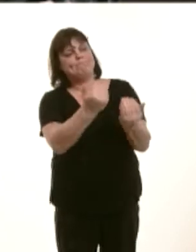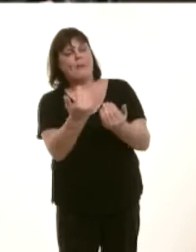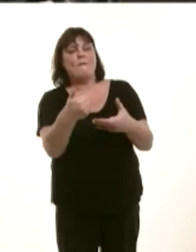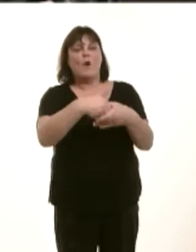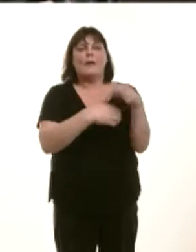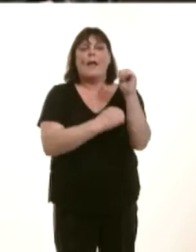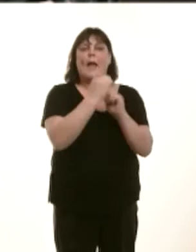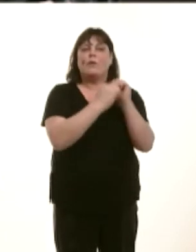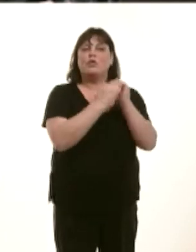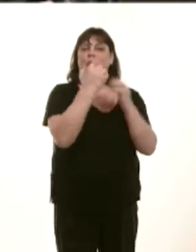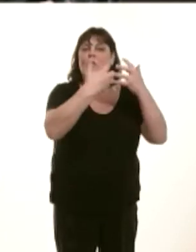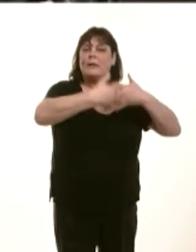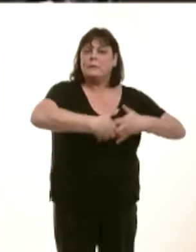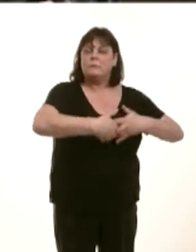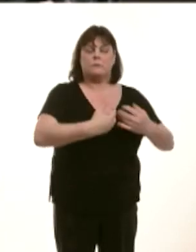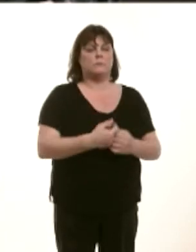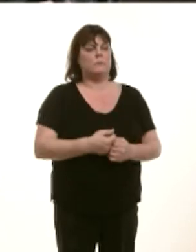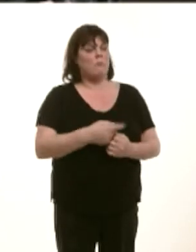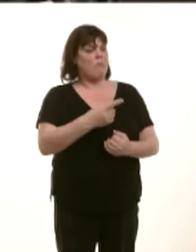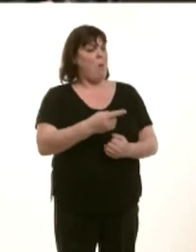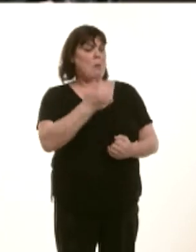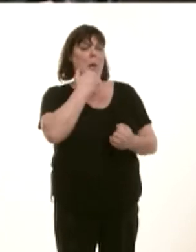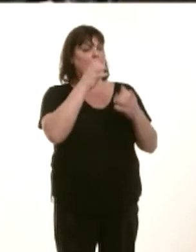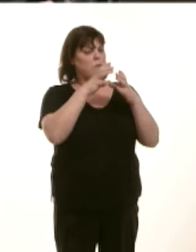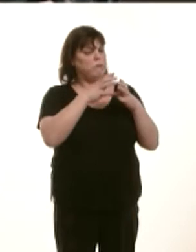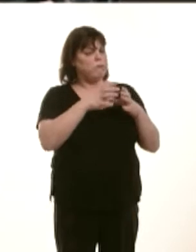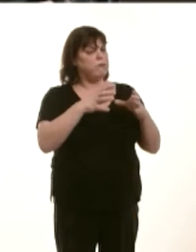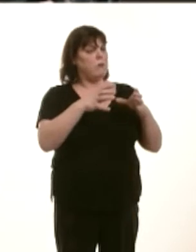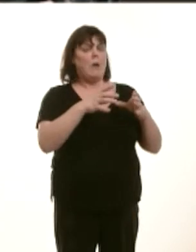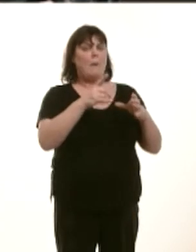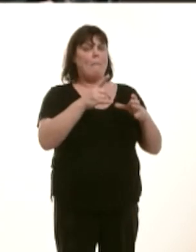That has borne fruit. We're still not quite there yet in terms of people's perceptions